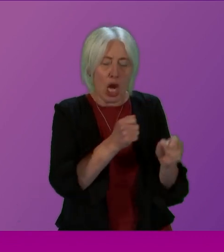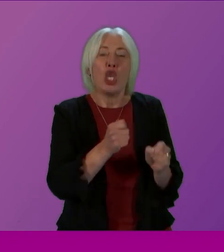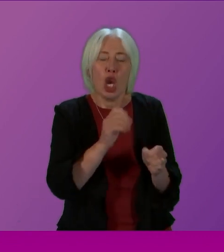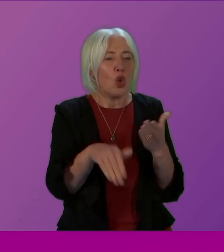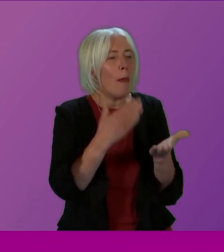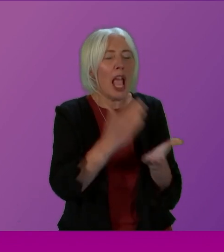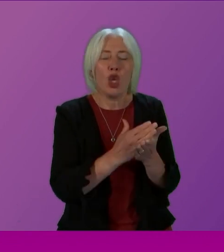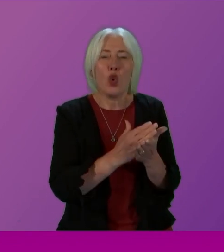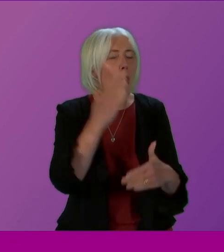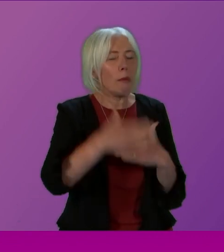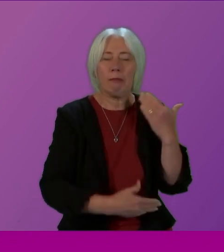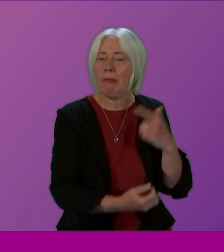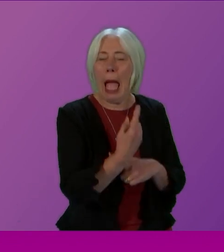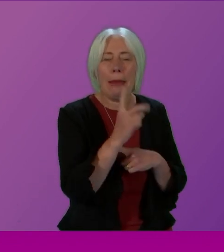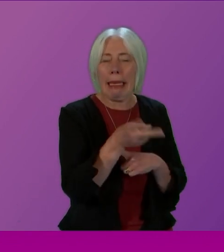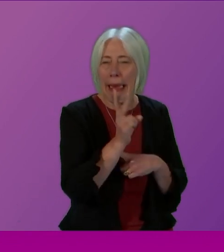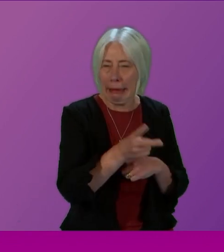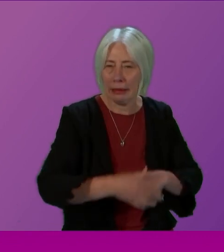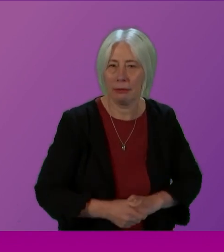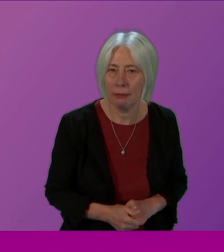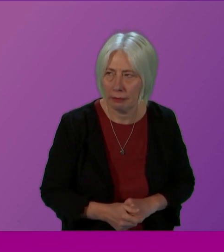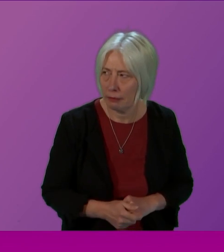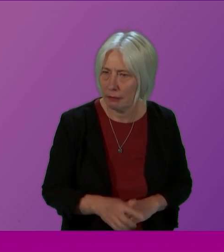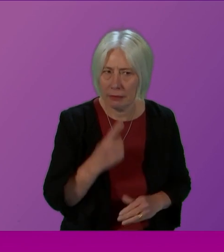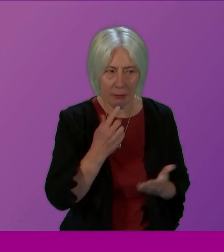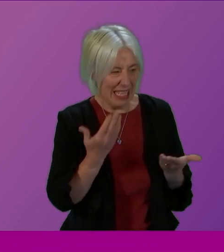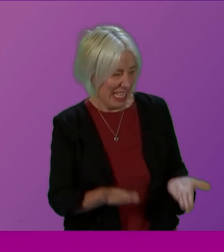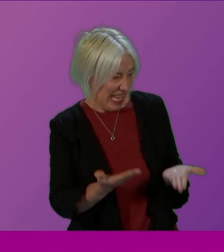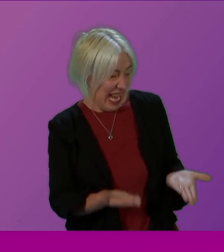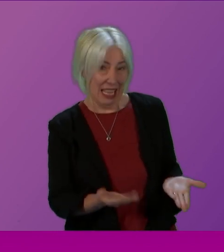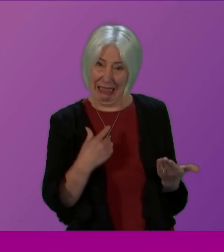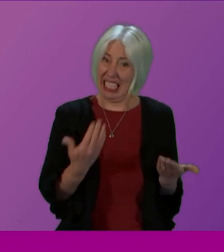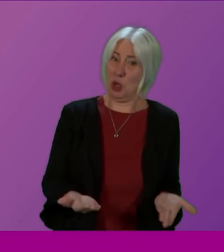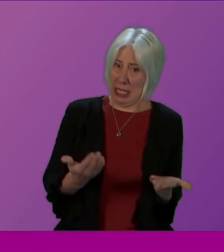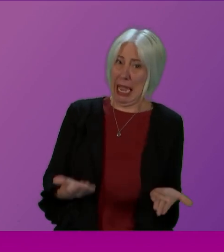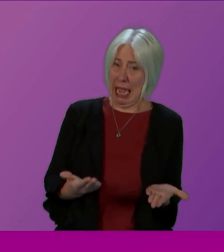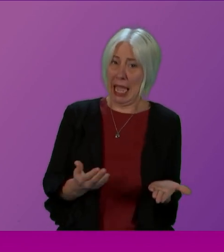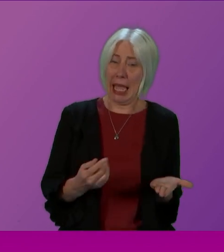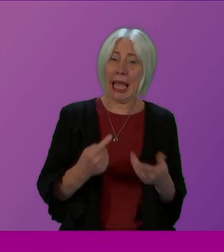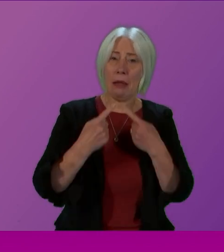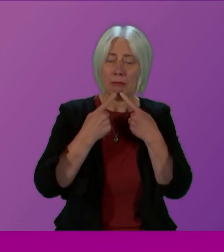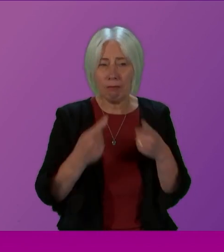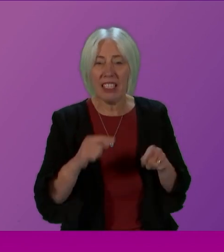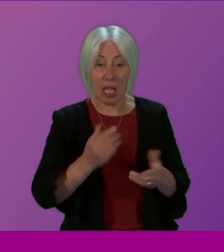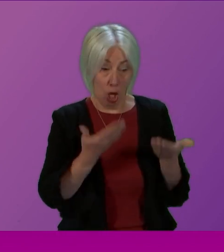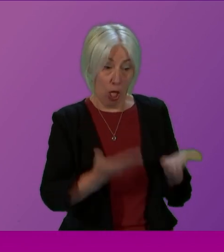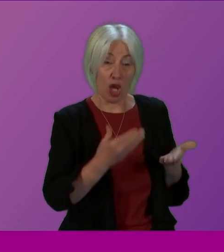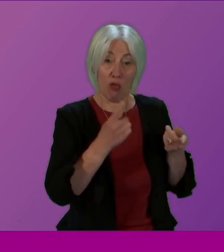does not arise again, but today there are reports that the current chief executive of